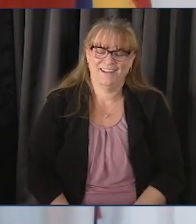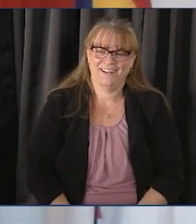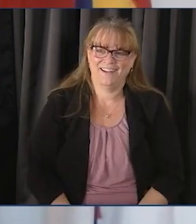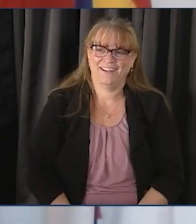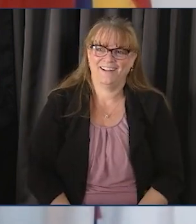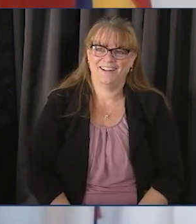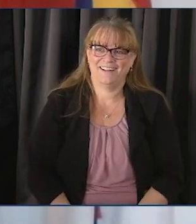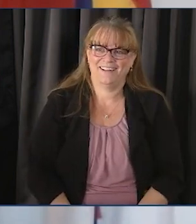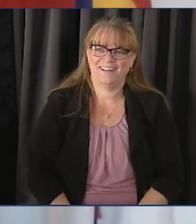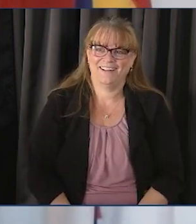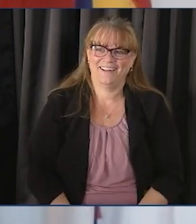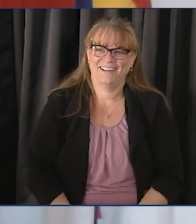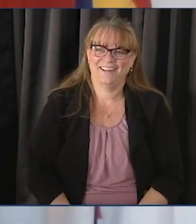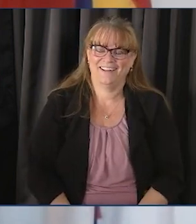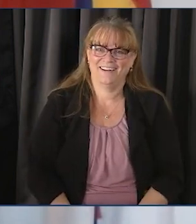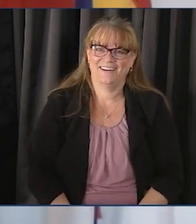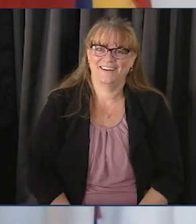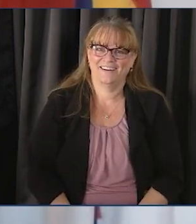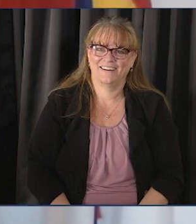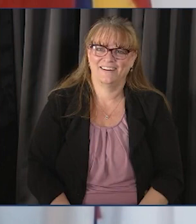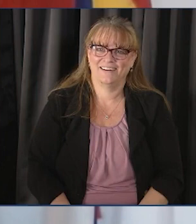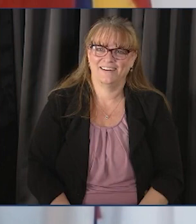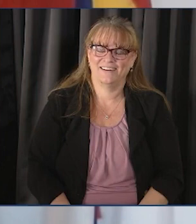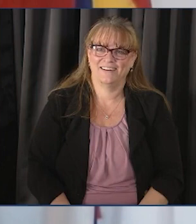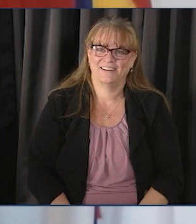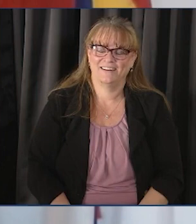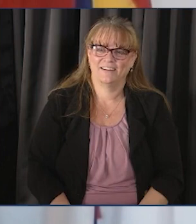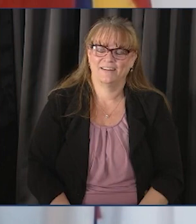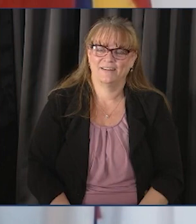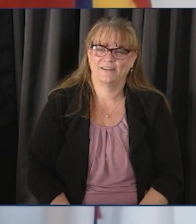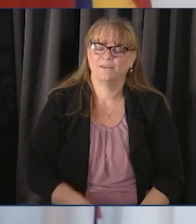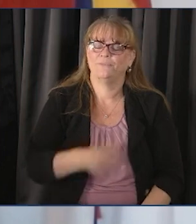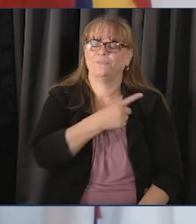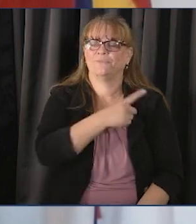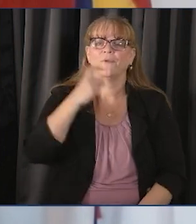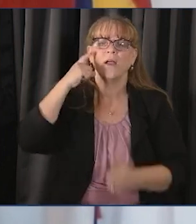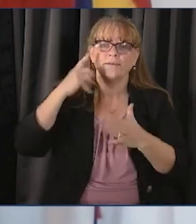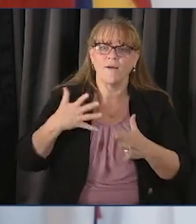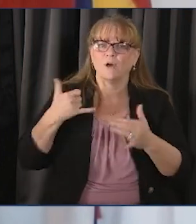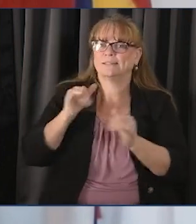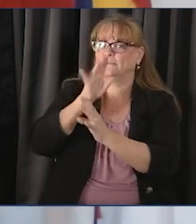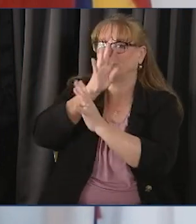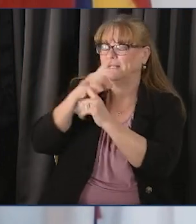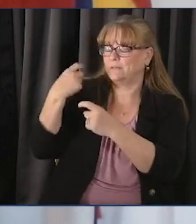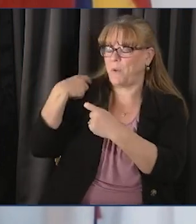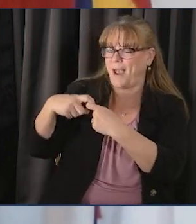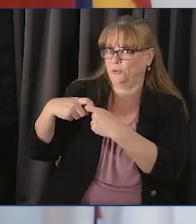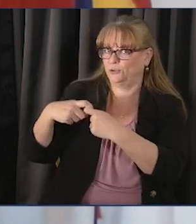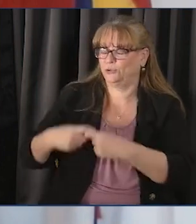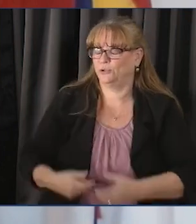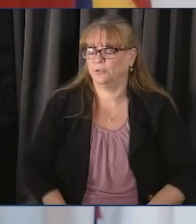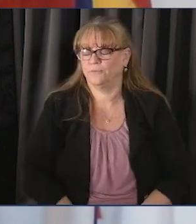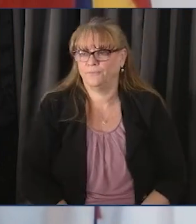por todo para su CBO. Own examine.